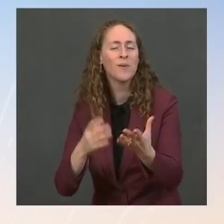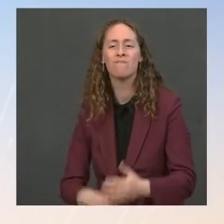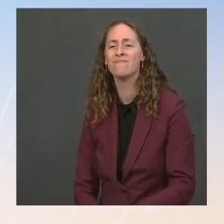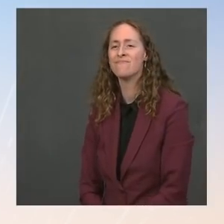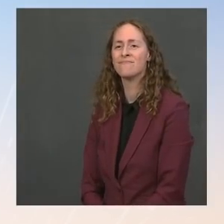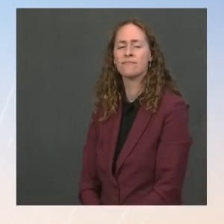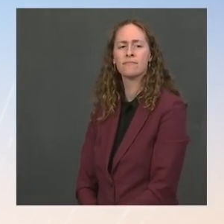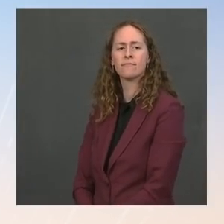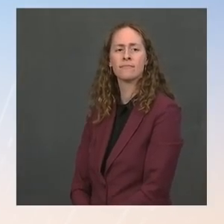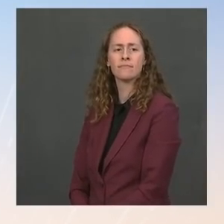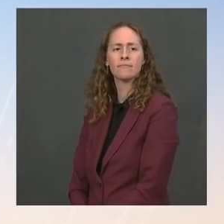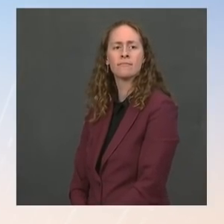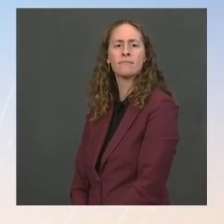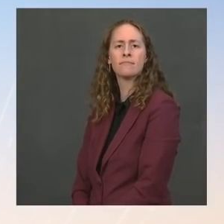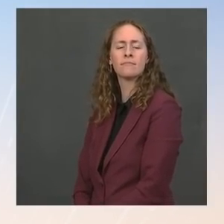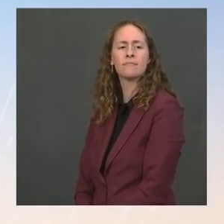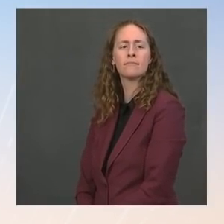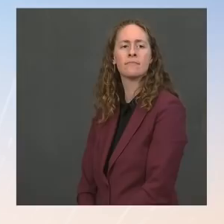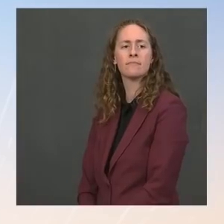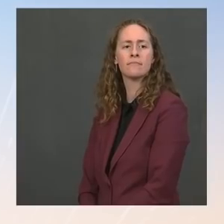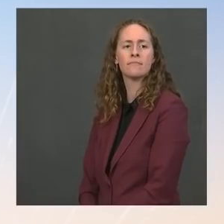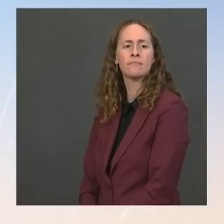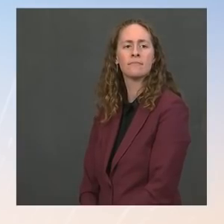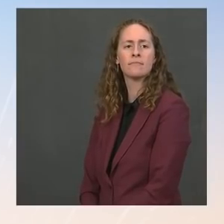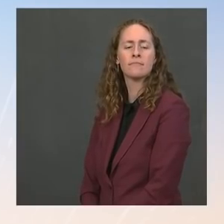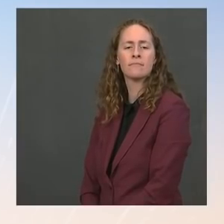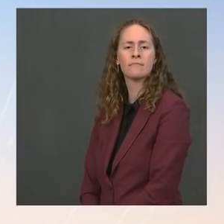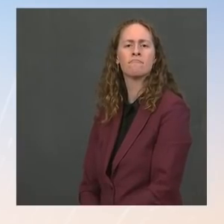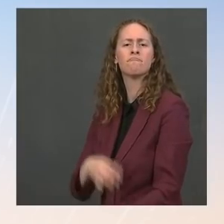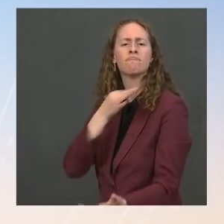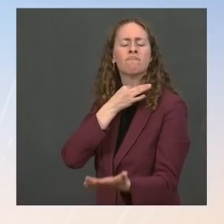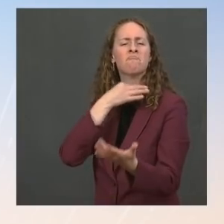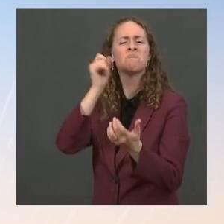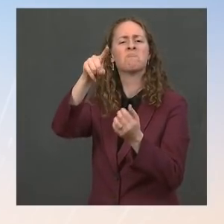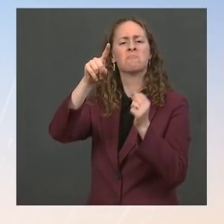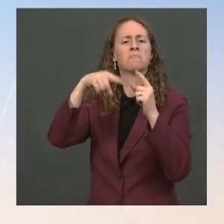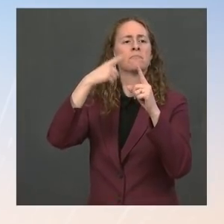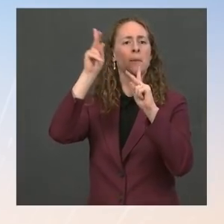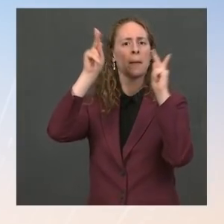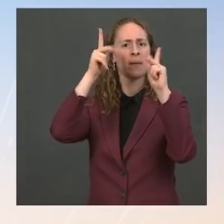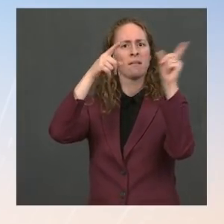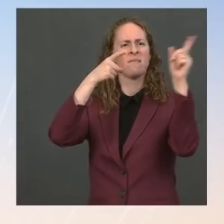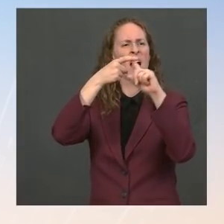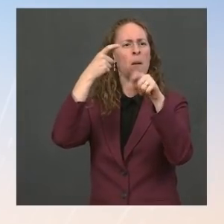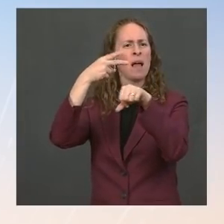I want to follow up on the question about Haitians -- and specifically, these -- these photos that are surfacing;